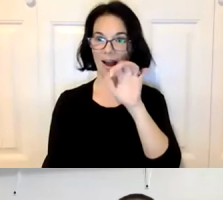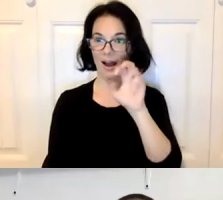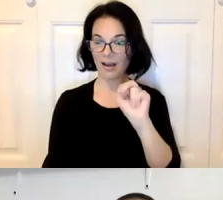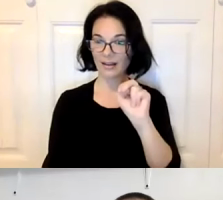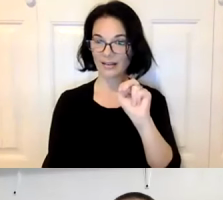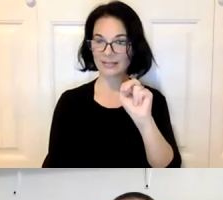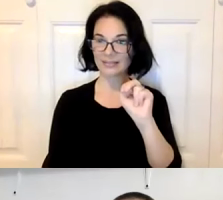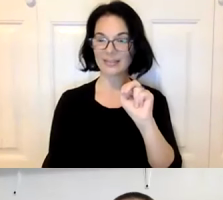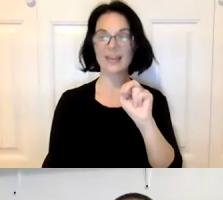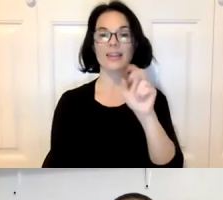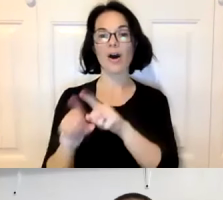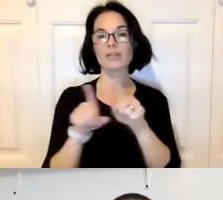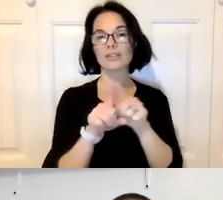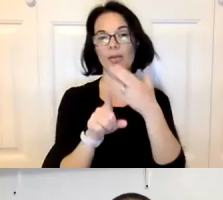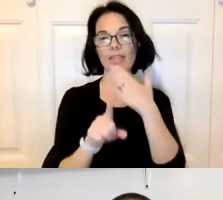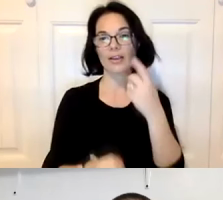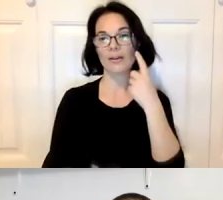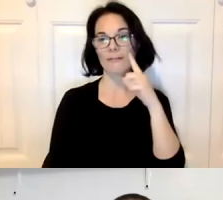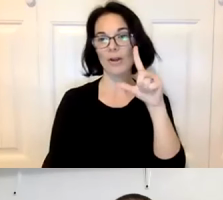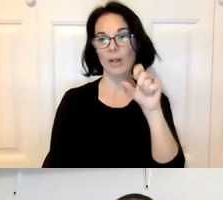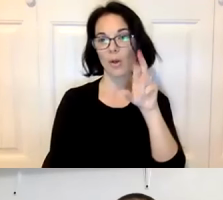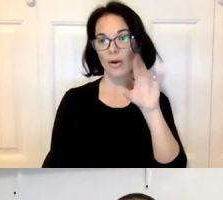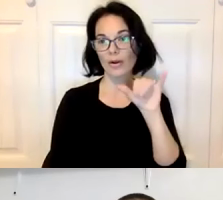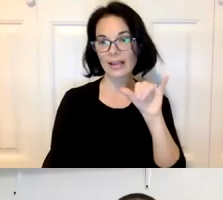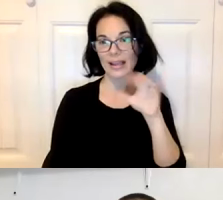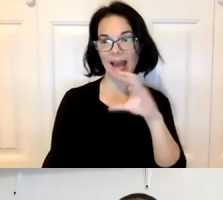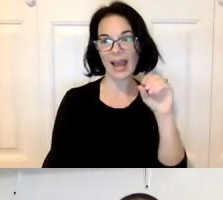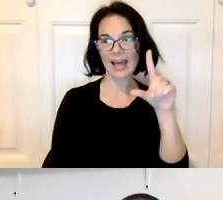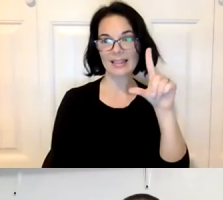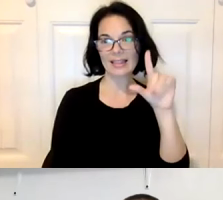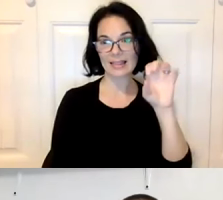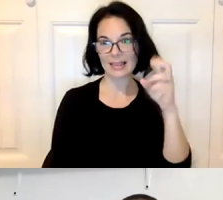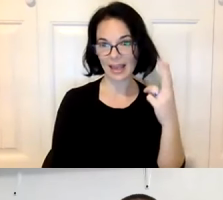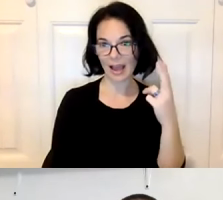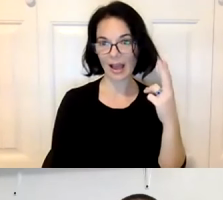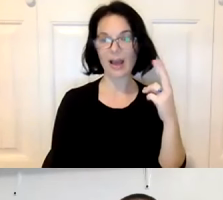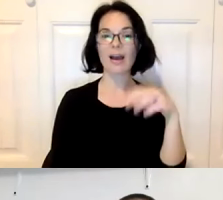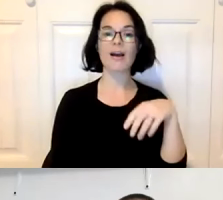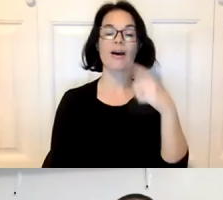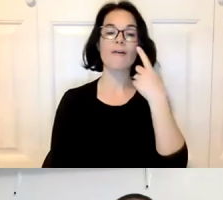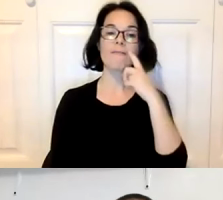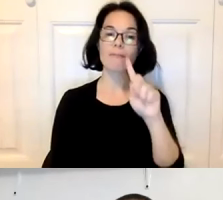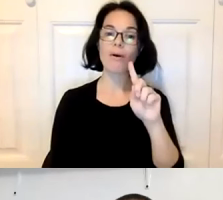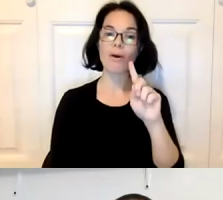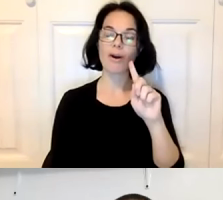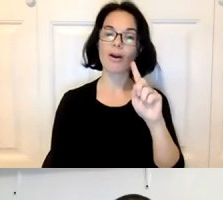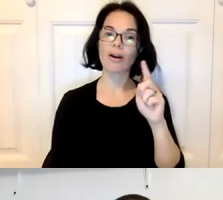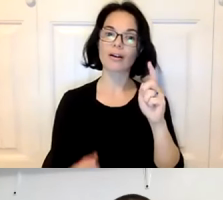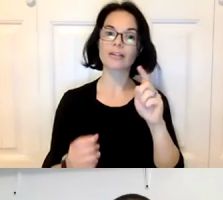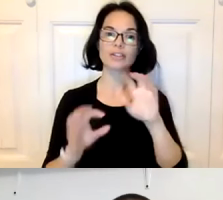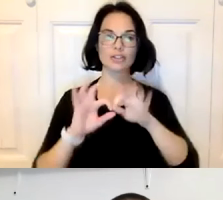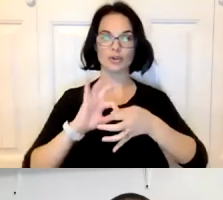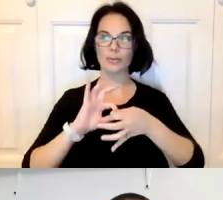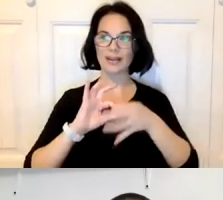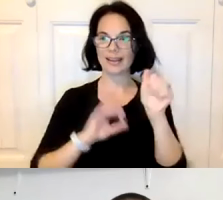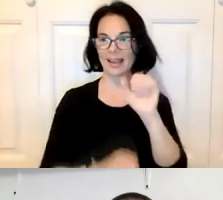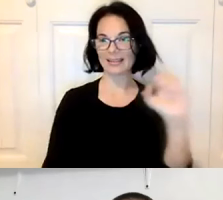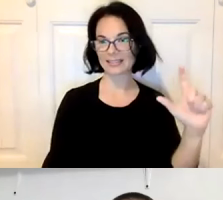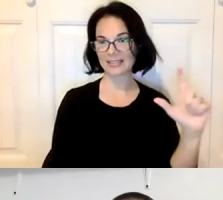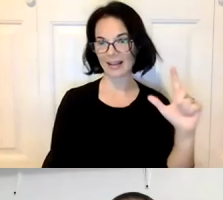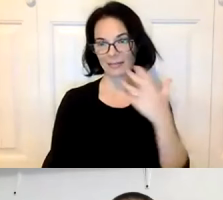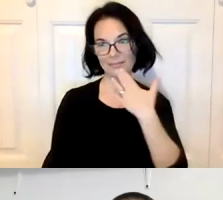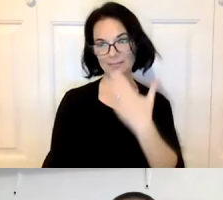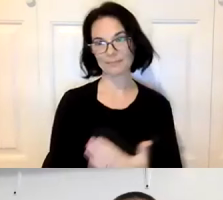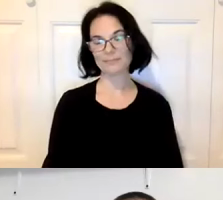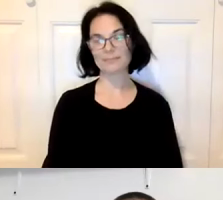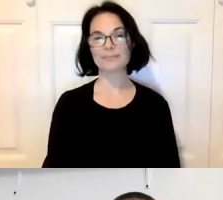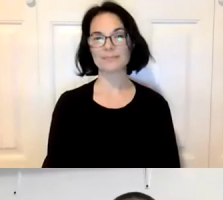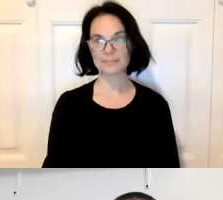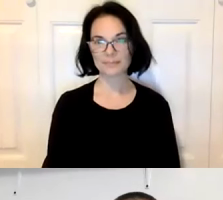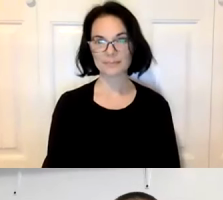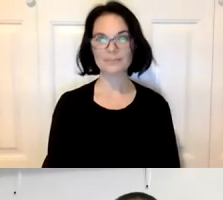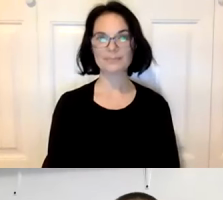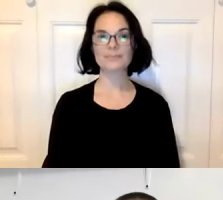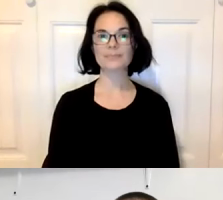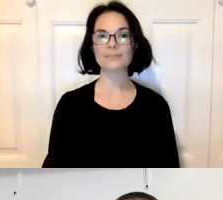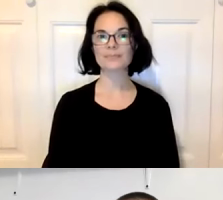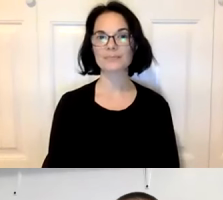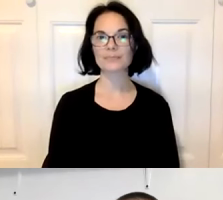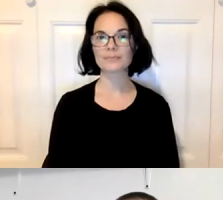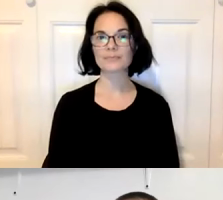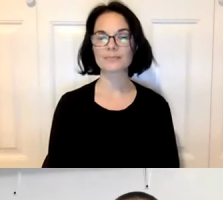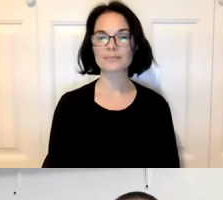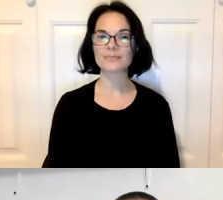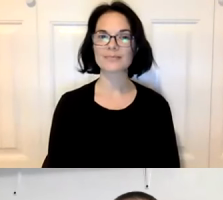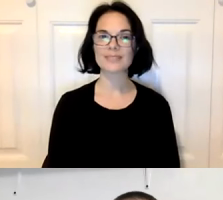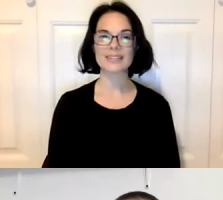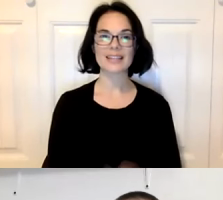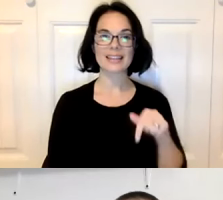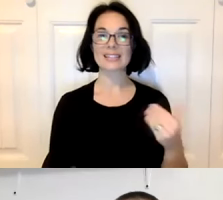Lori Bellama and Leah Brown for ASL interpretation. It’s a new year, we’re all here,